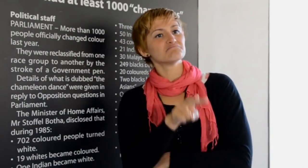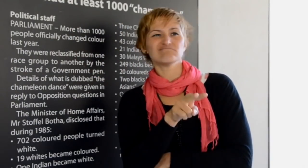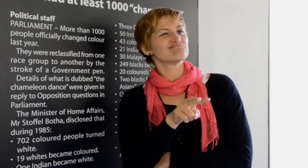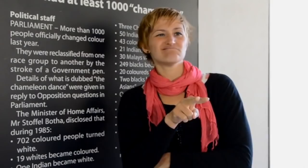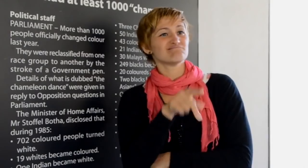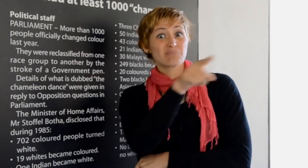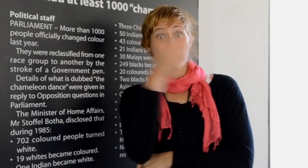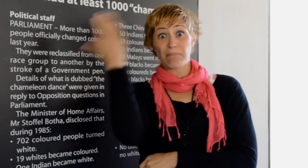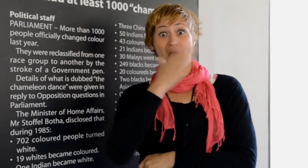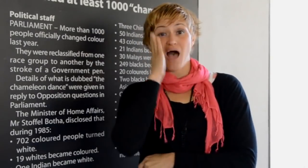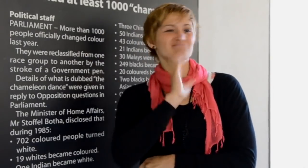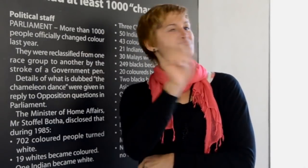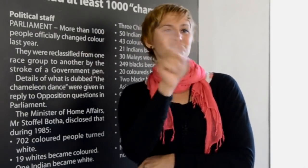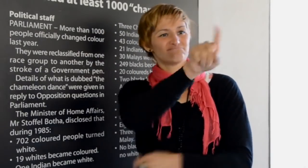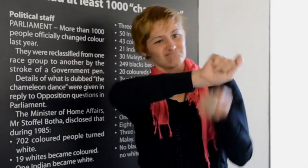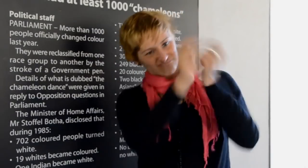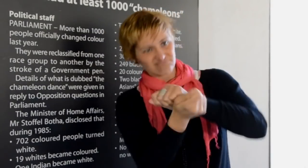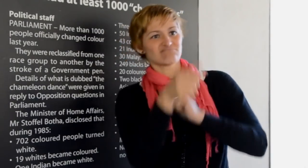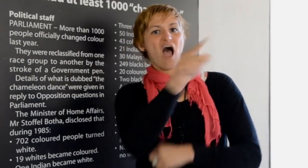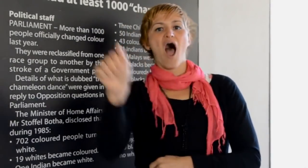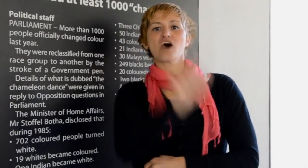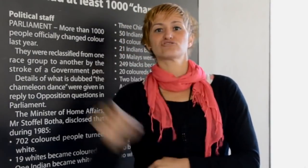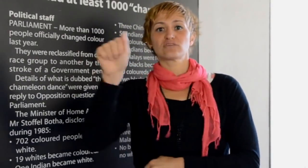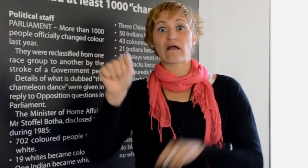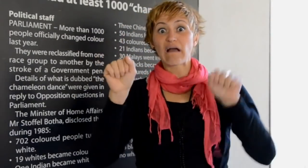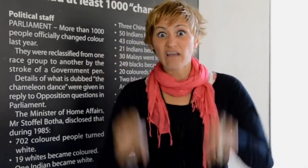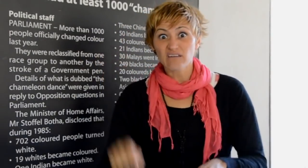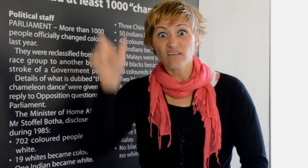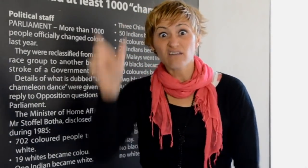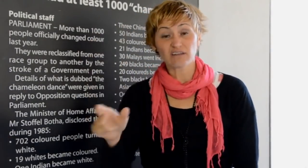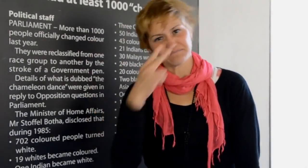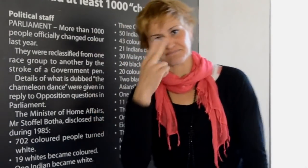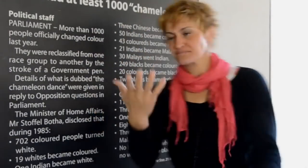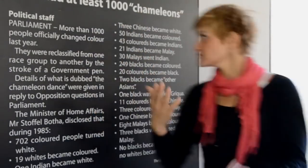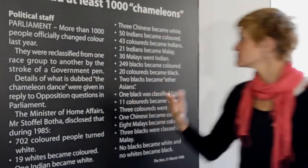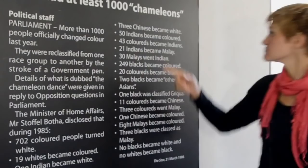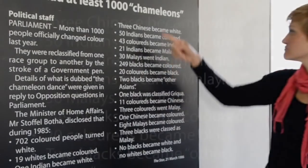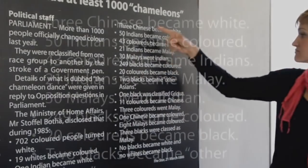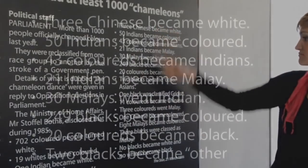They could also declare a black person an Asian and such.